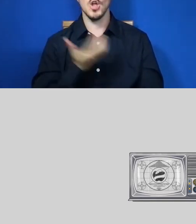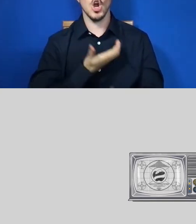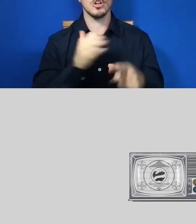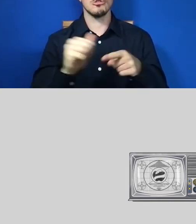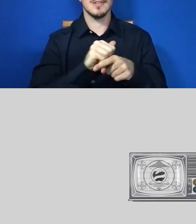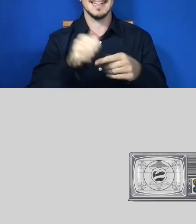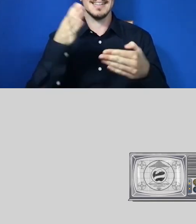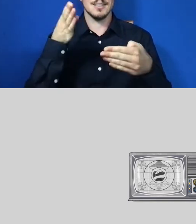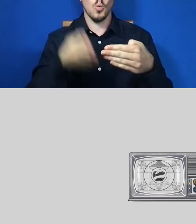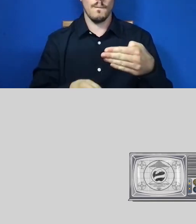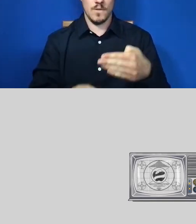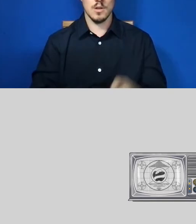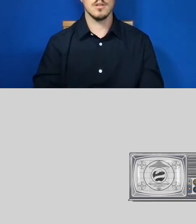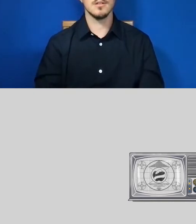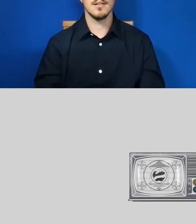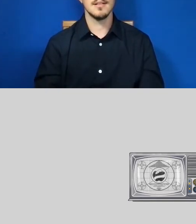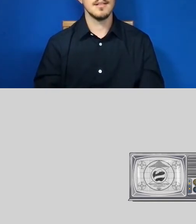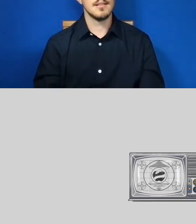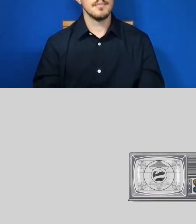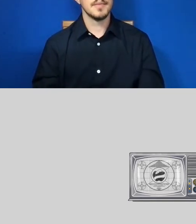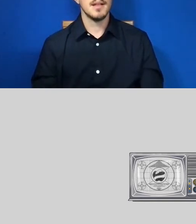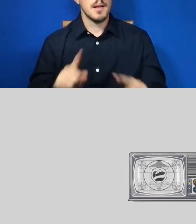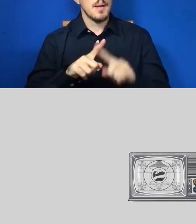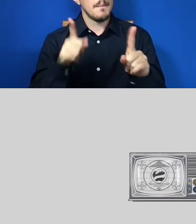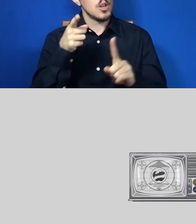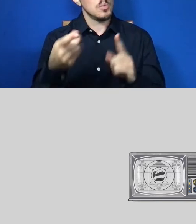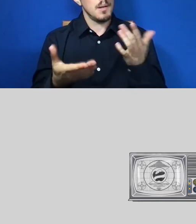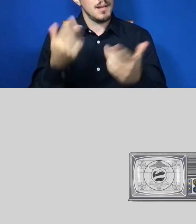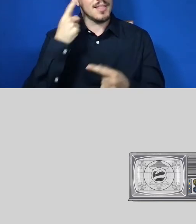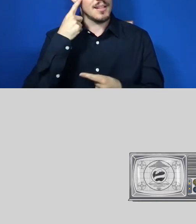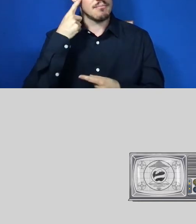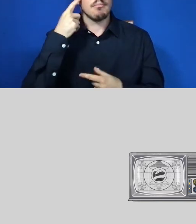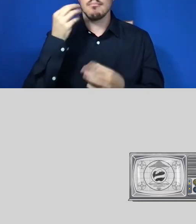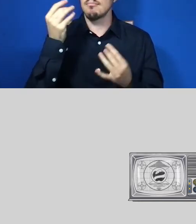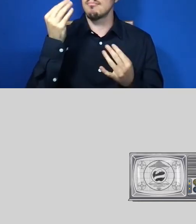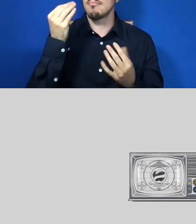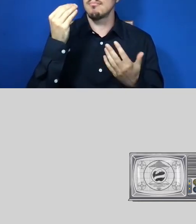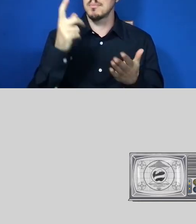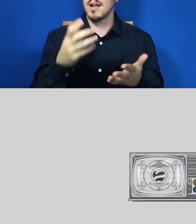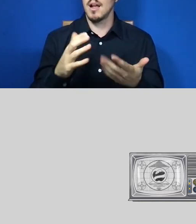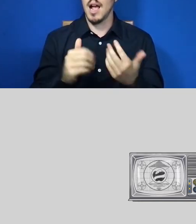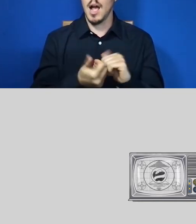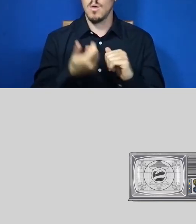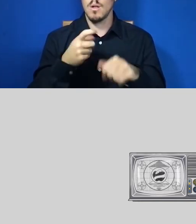our training now ends. But now you might be asking, "How long does the training take?"